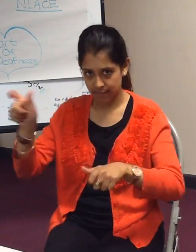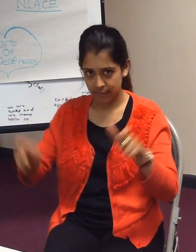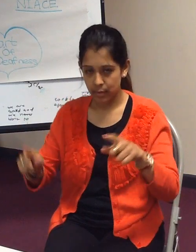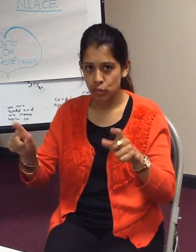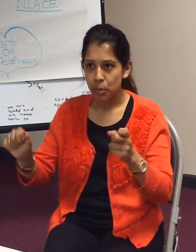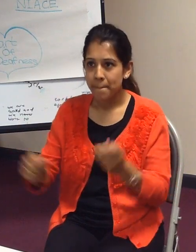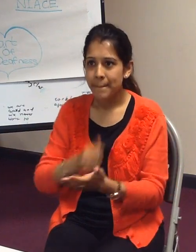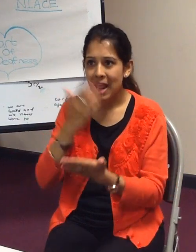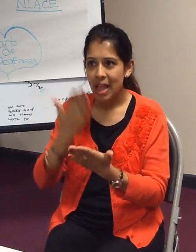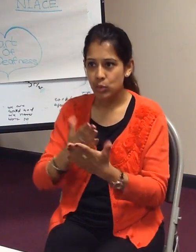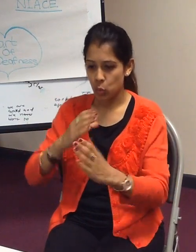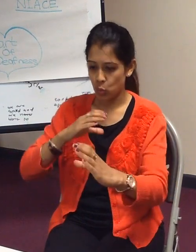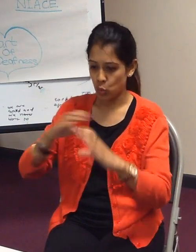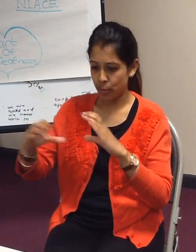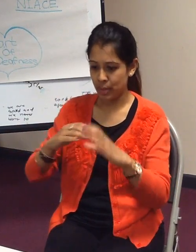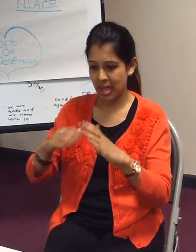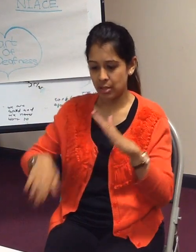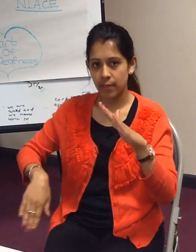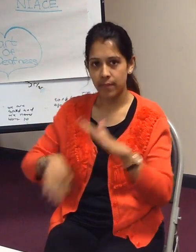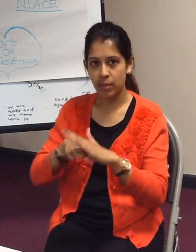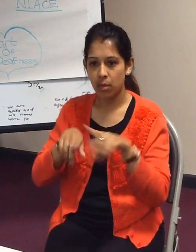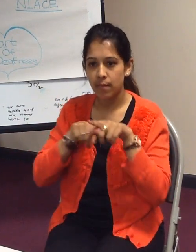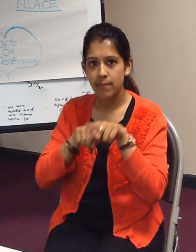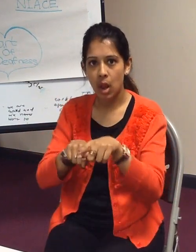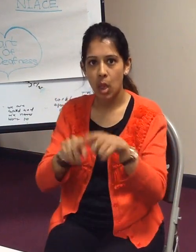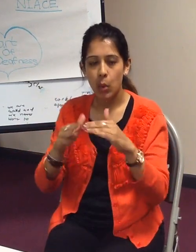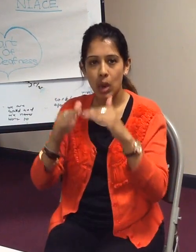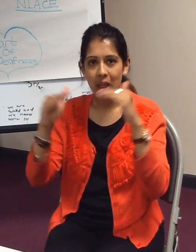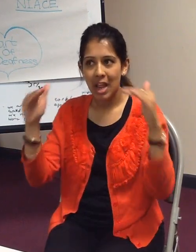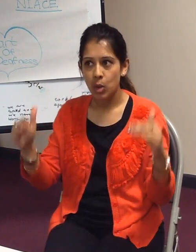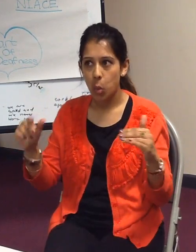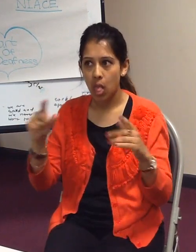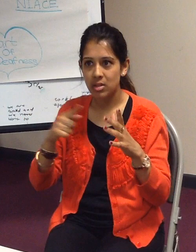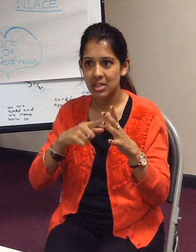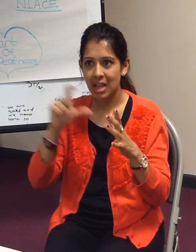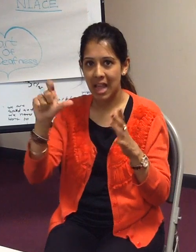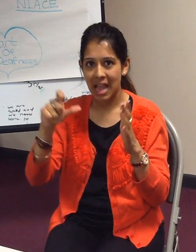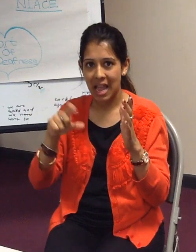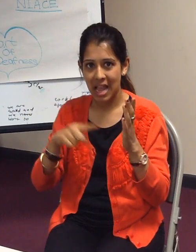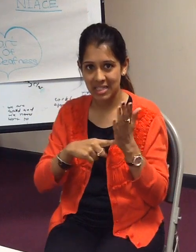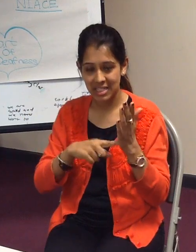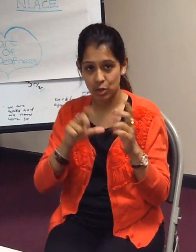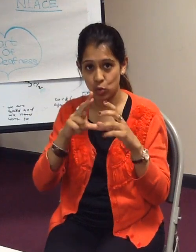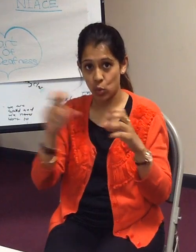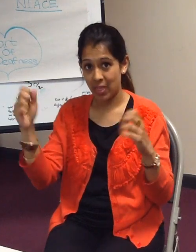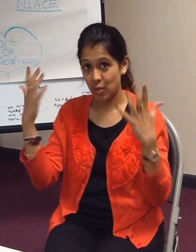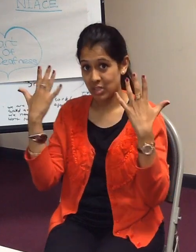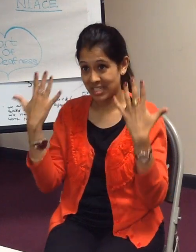by ensuring that communities are able to fulfil their obligations within the Equality Act 2010.